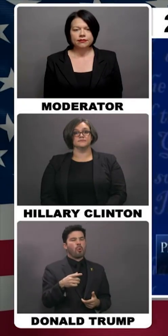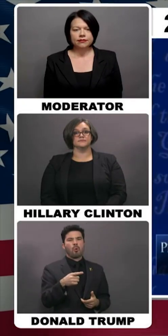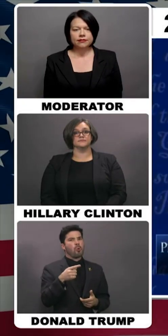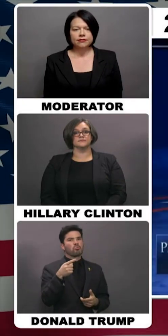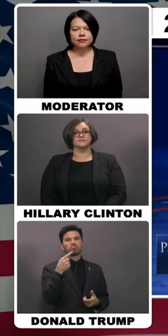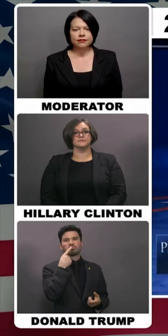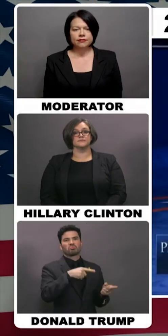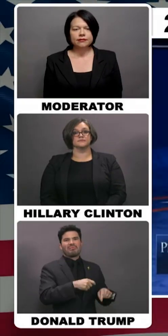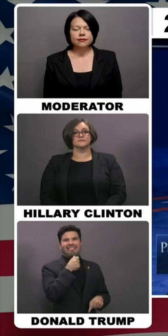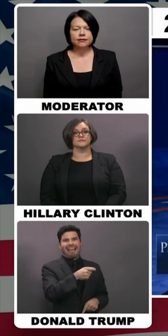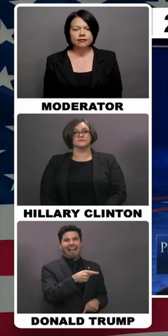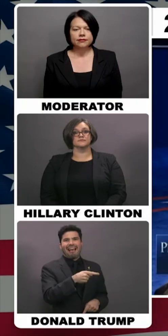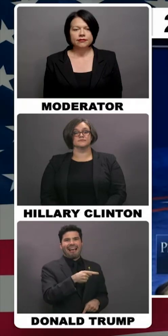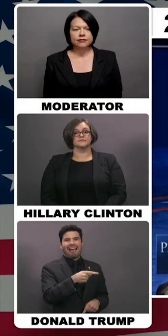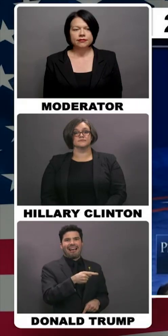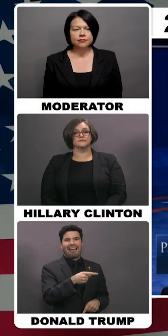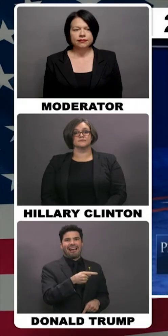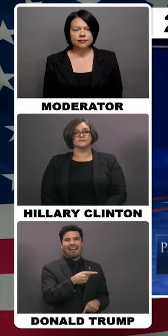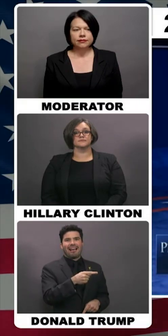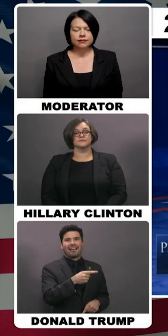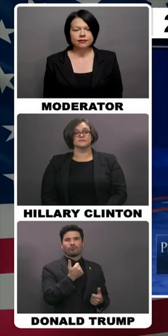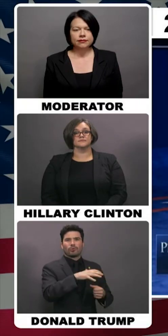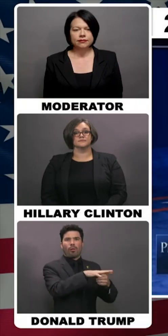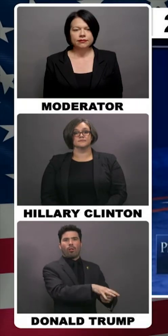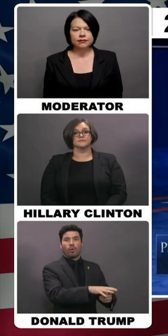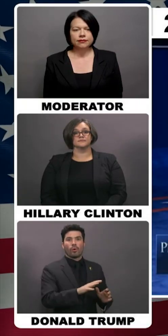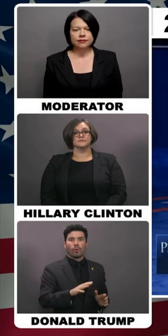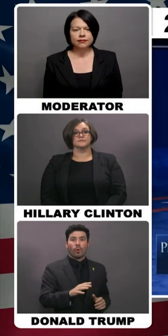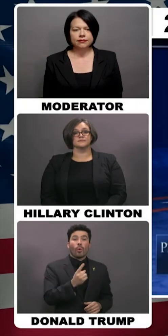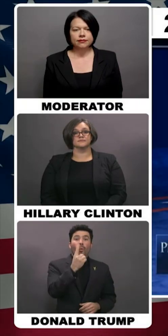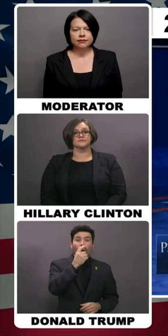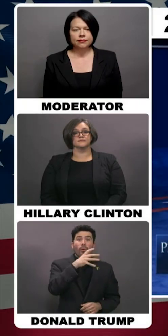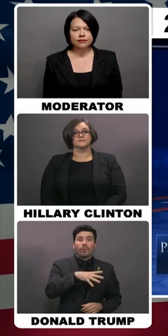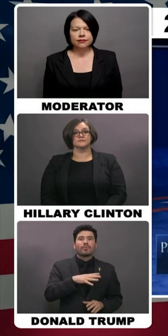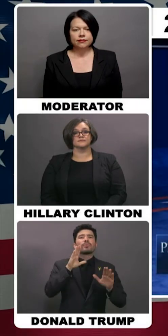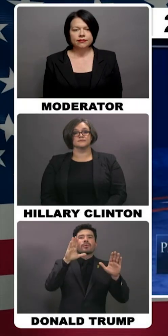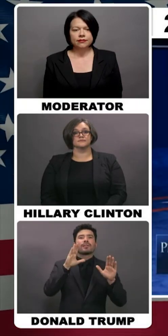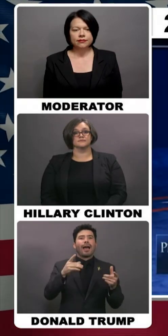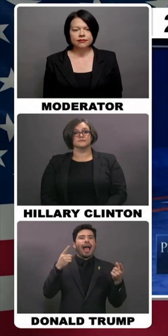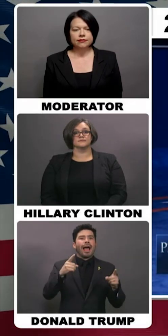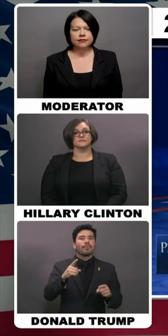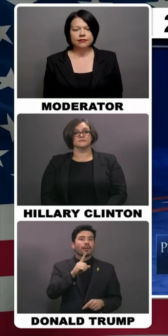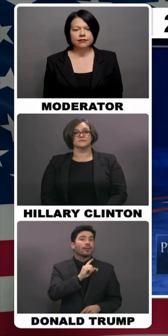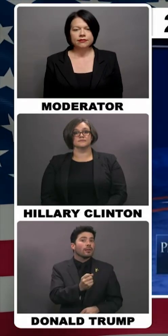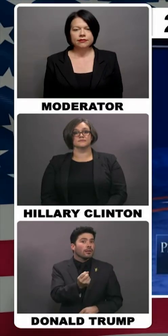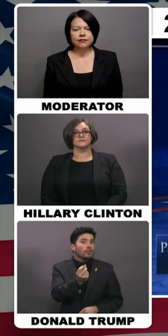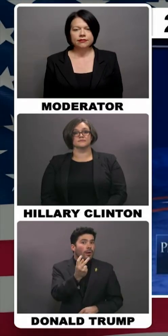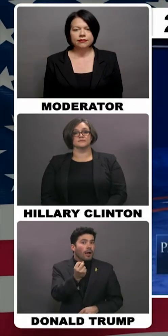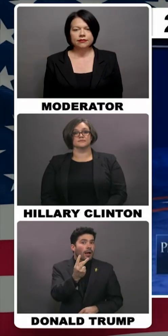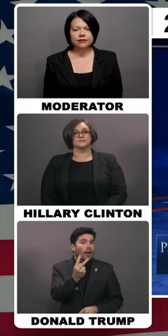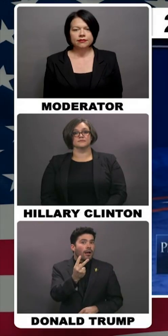One of the women who is a wonderful woman at 12 years old was raped at 12.